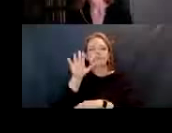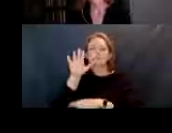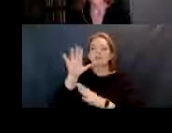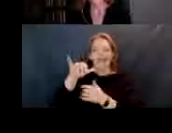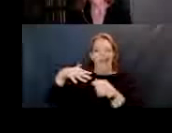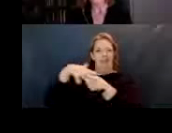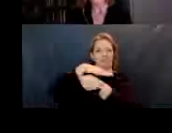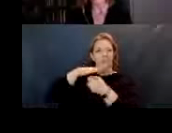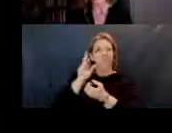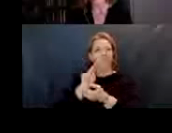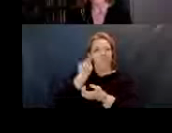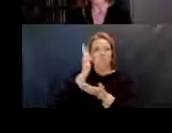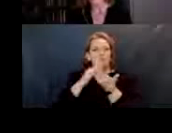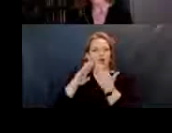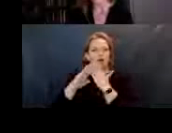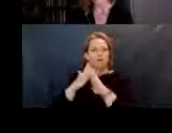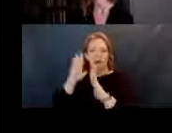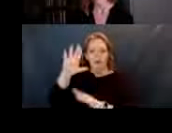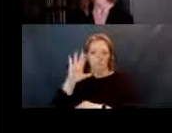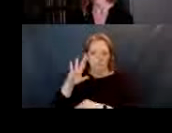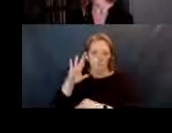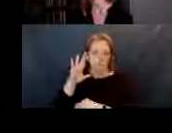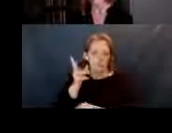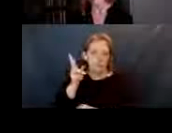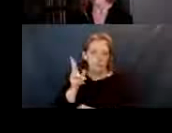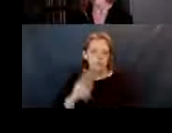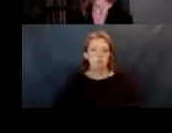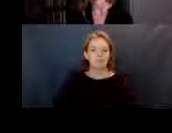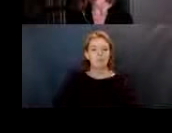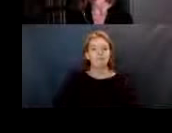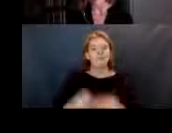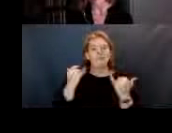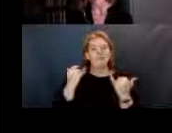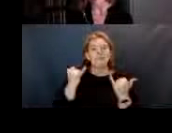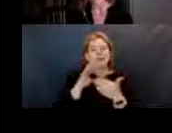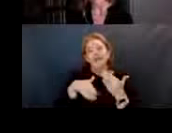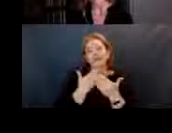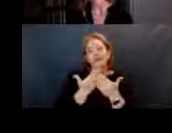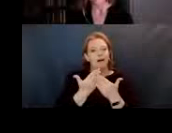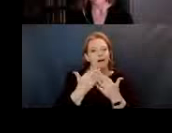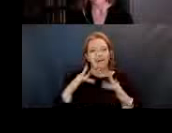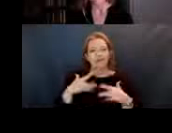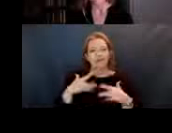These events are currently being held online, they're all being held virtually, so please